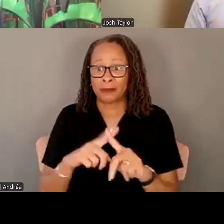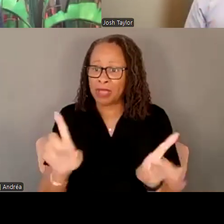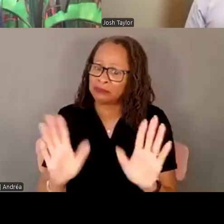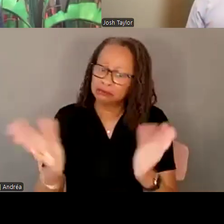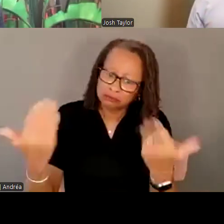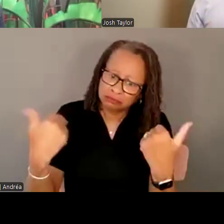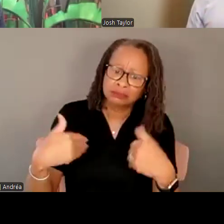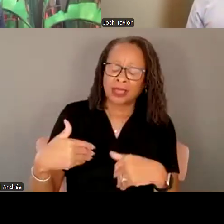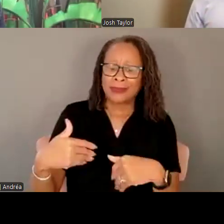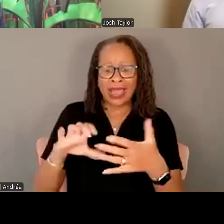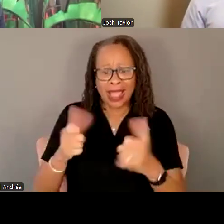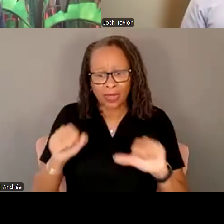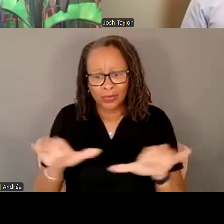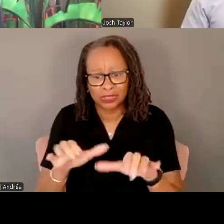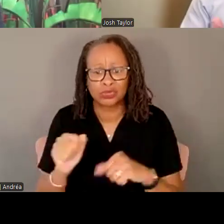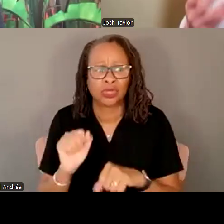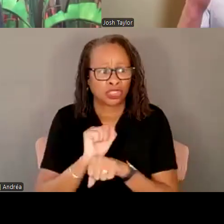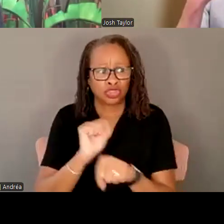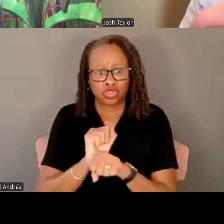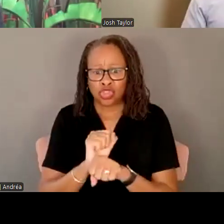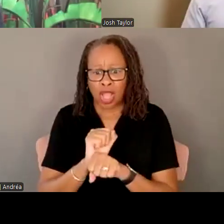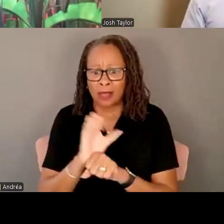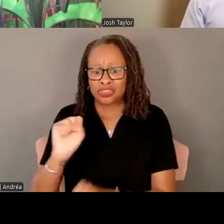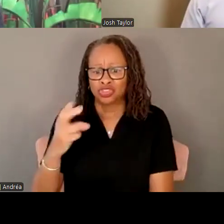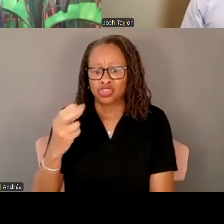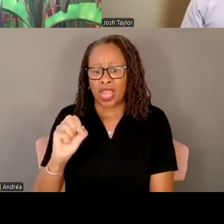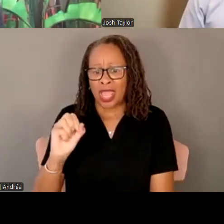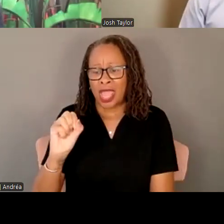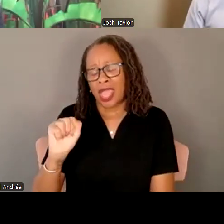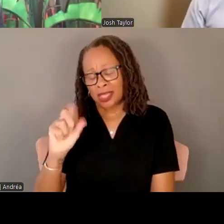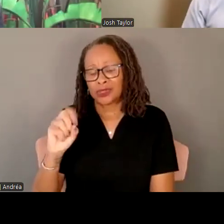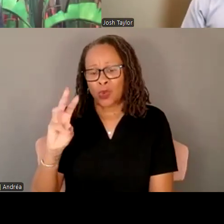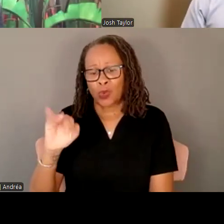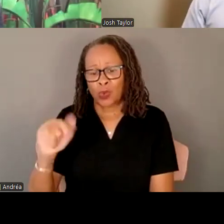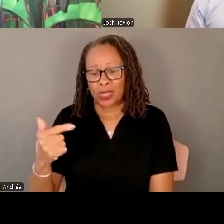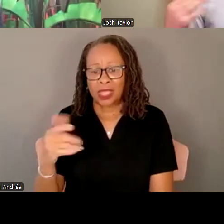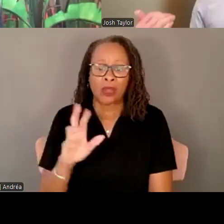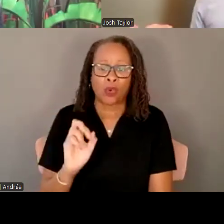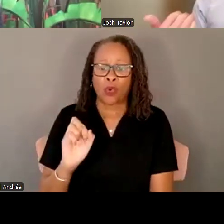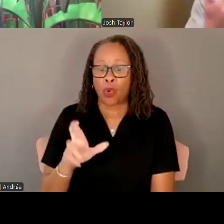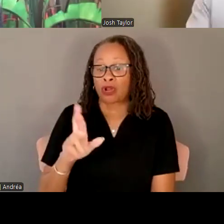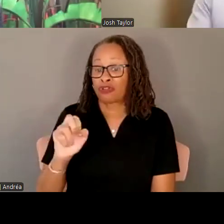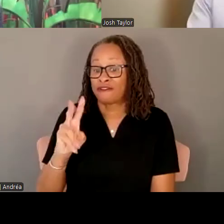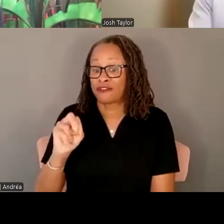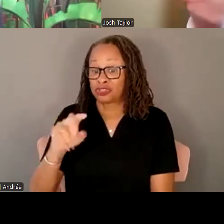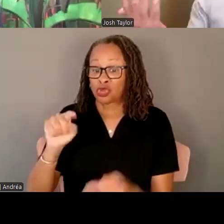How can we do, can we do some job shadowing?" Can we do some reverse career fairs where, you know, you know, while we're going out and having folks